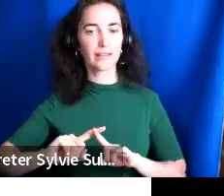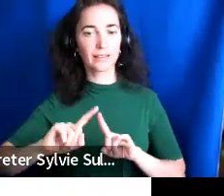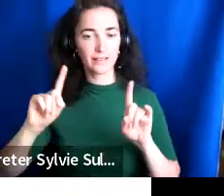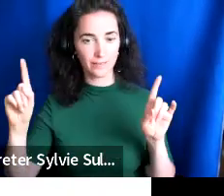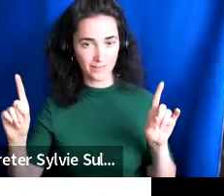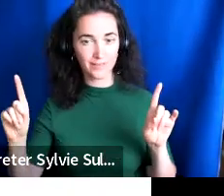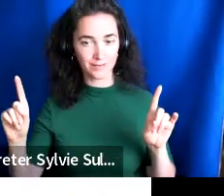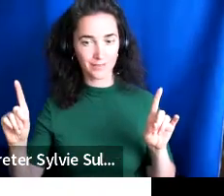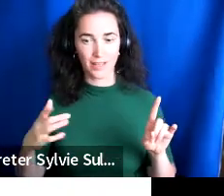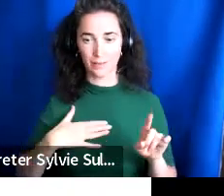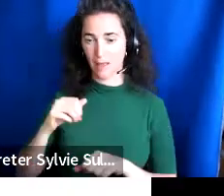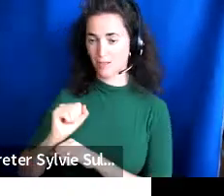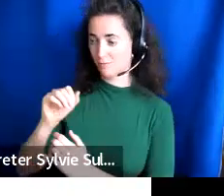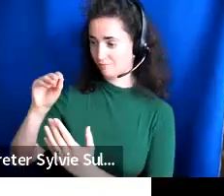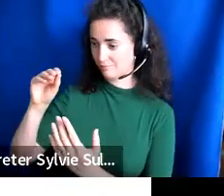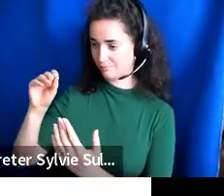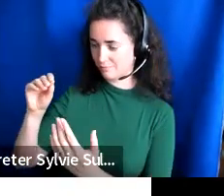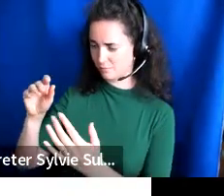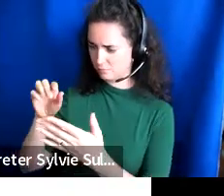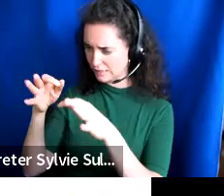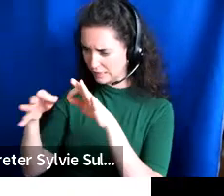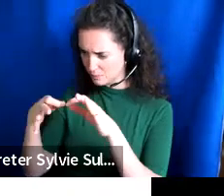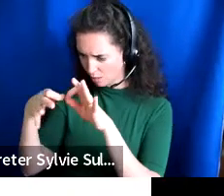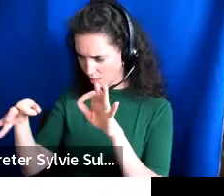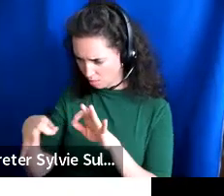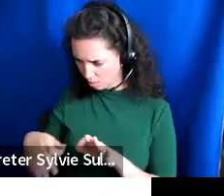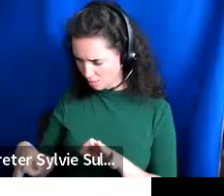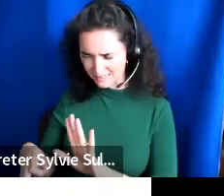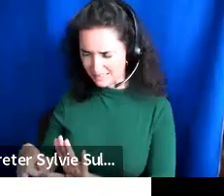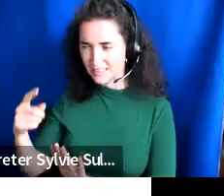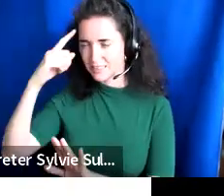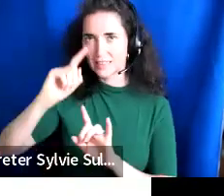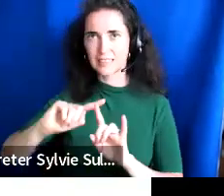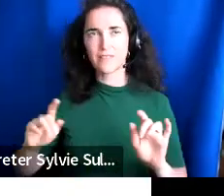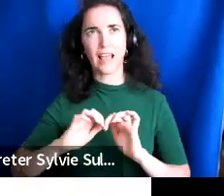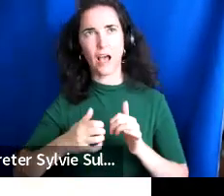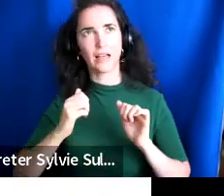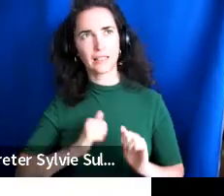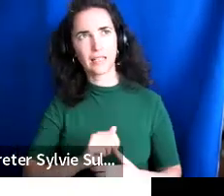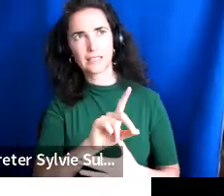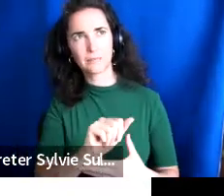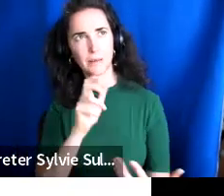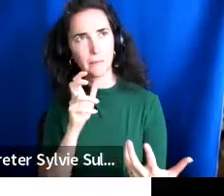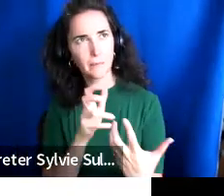Description thing, and see how we can make things more disability friendly.